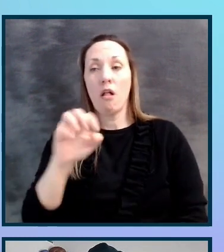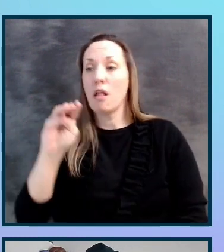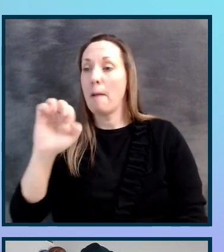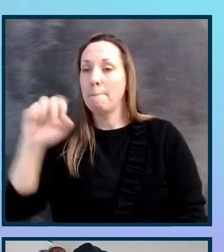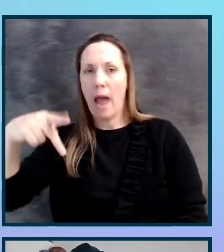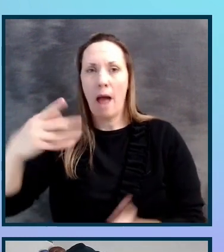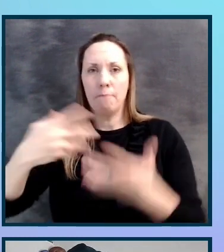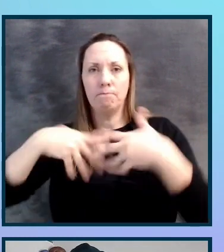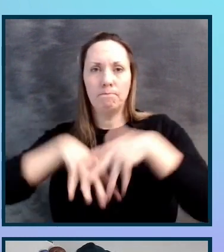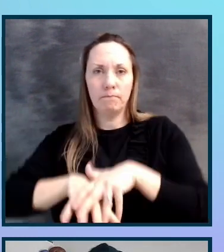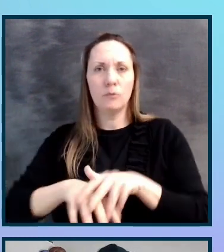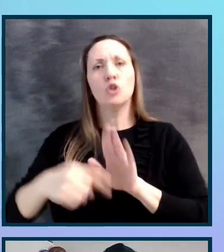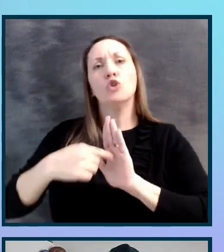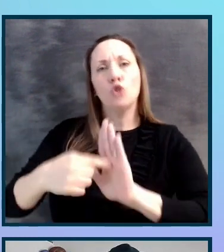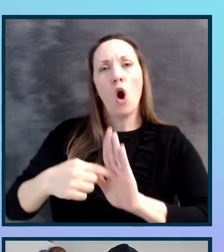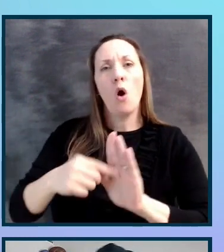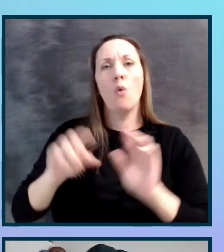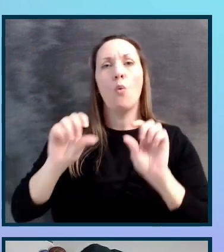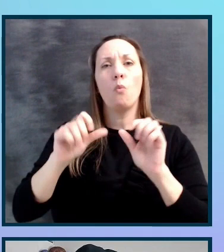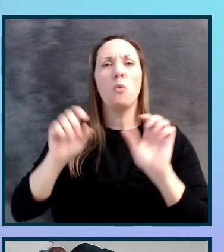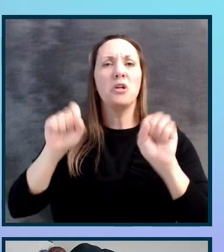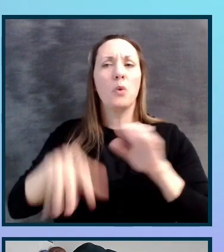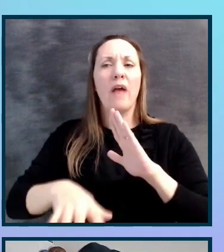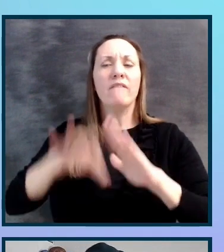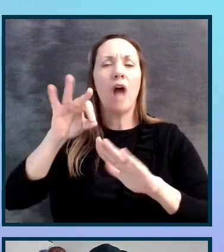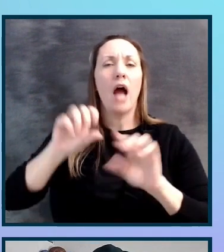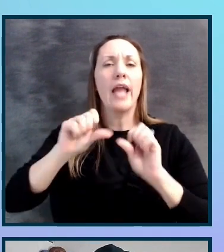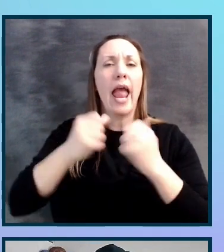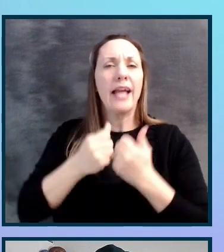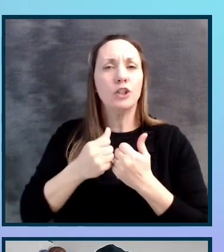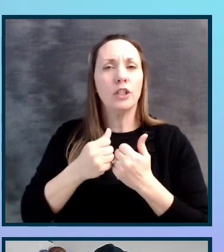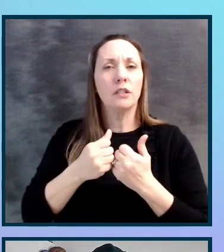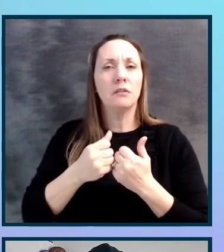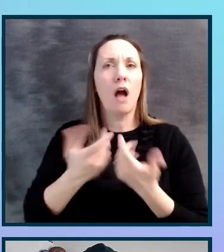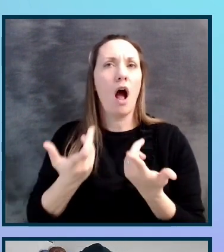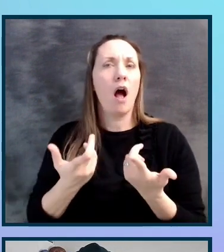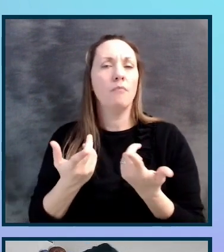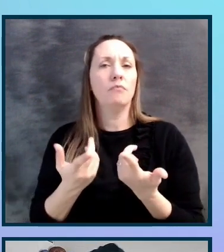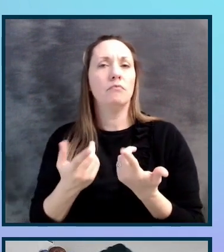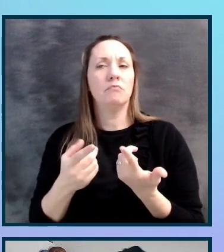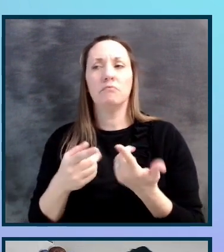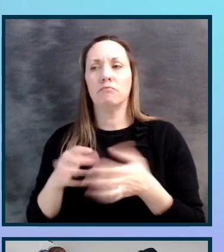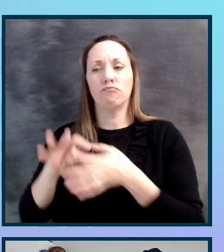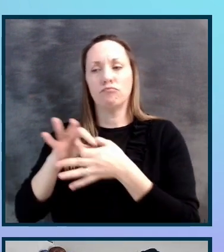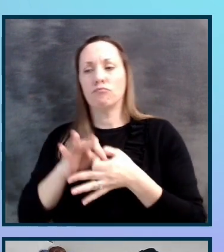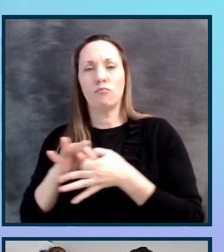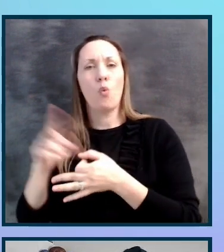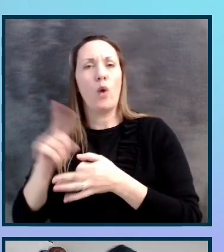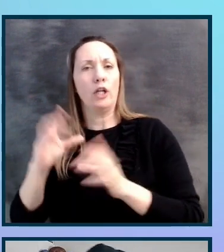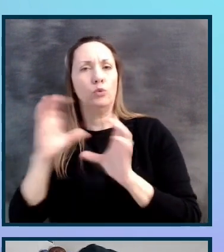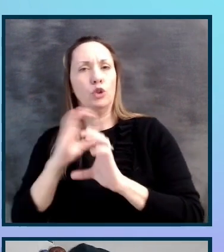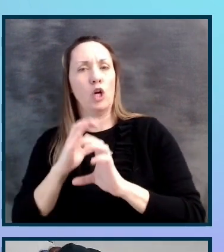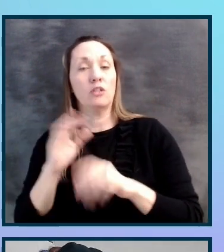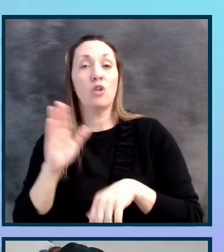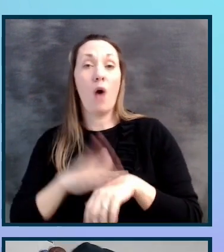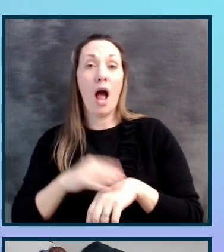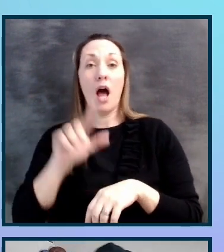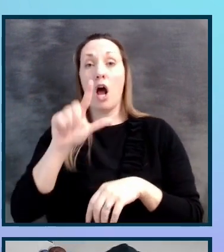to show where agents are in location to where you search. So on the actual Google Map, there are custom red pins